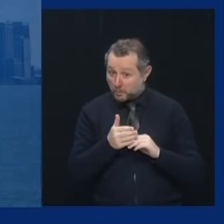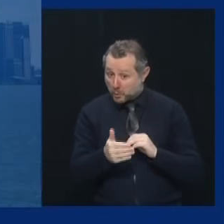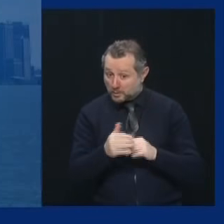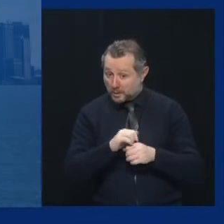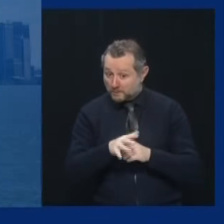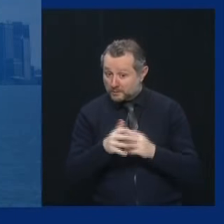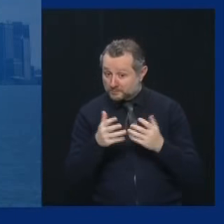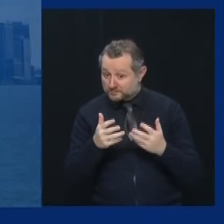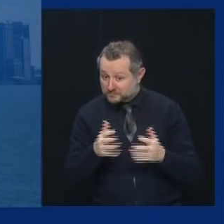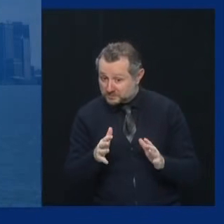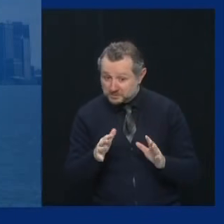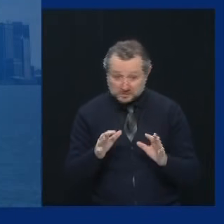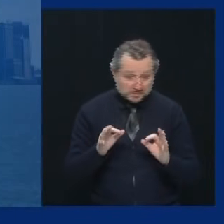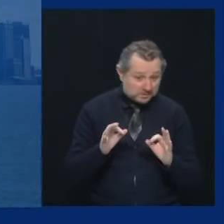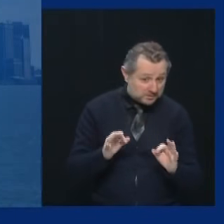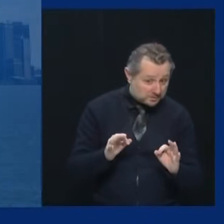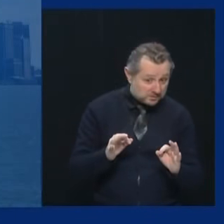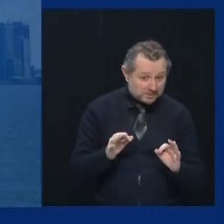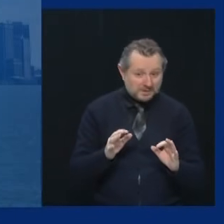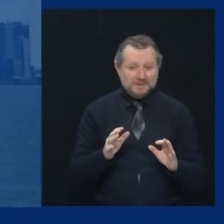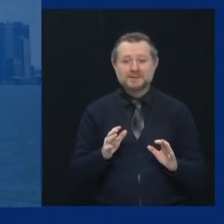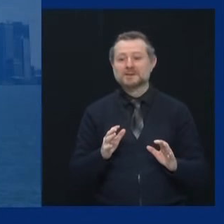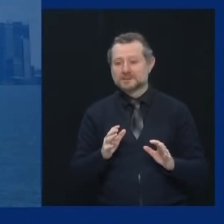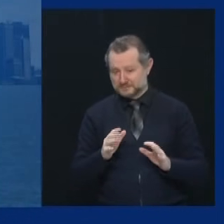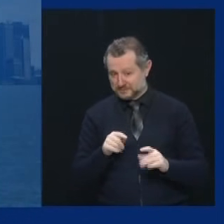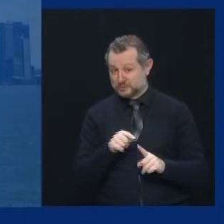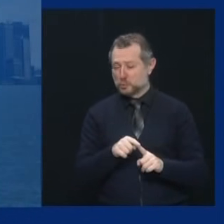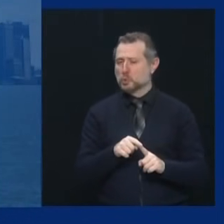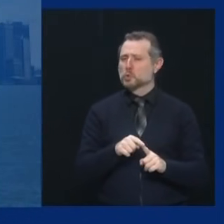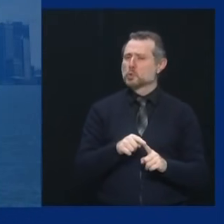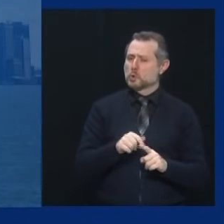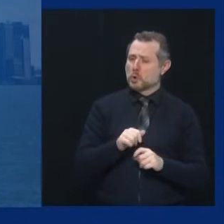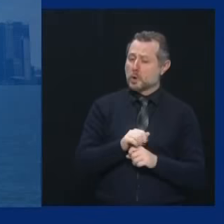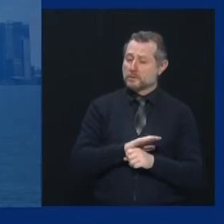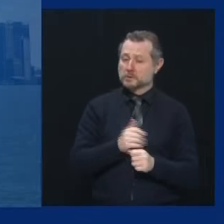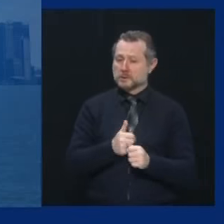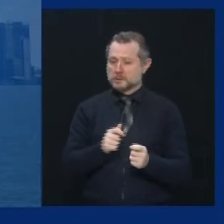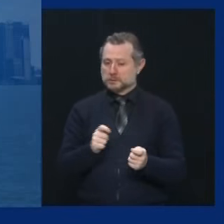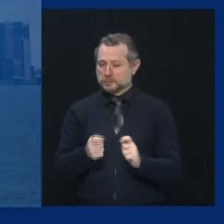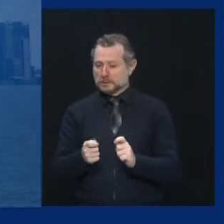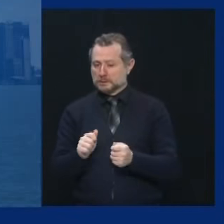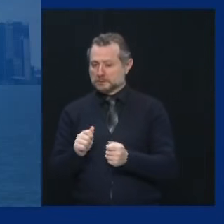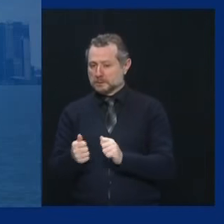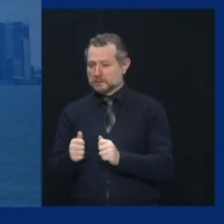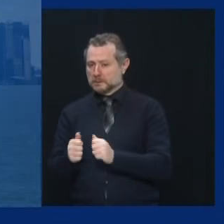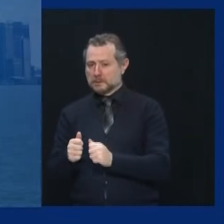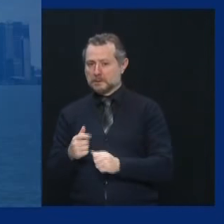GOVERNMENT HADN'T EVEN ORDERED ENOUGH WHICH WAS REALLY